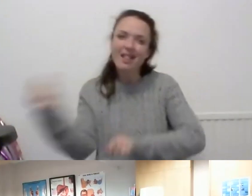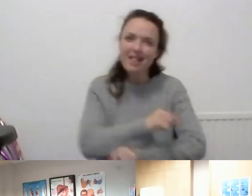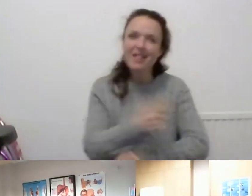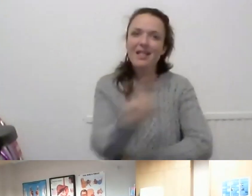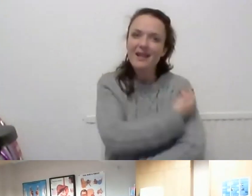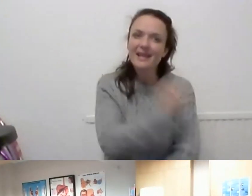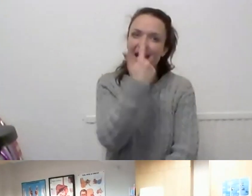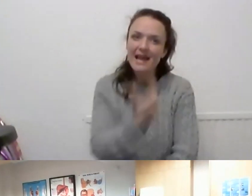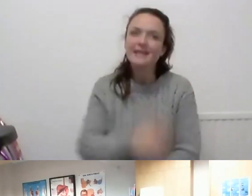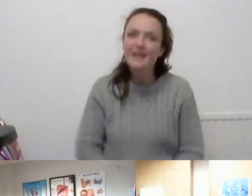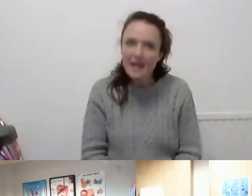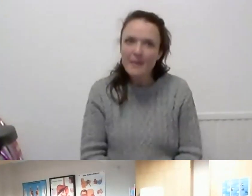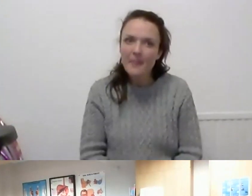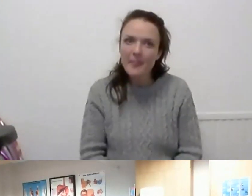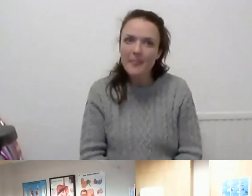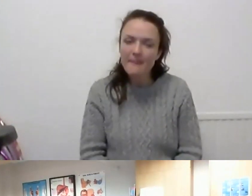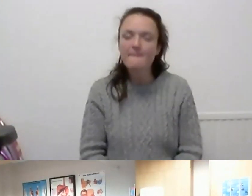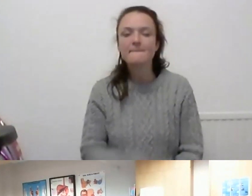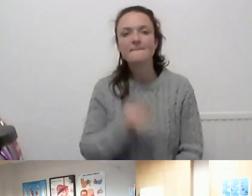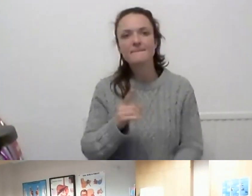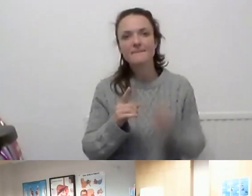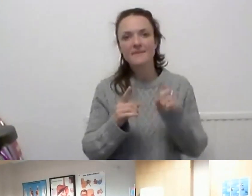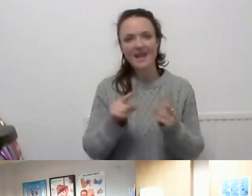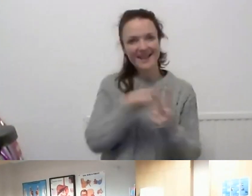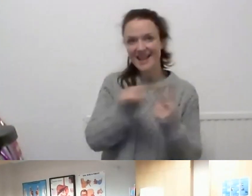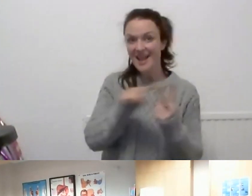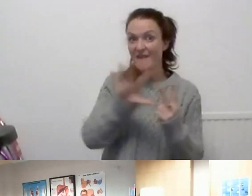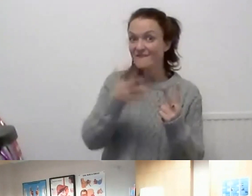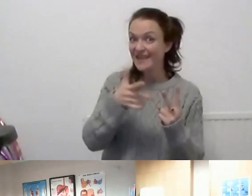But I think if somebody said to me, I really genuinely don't want the Pfizer vaccine, I would